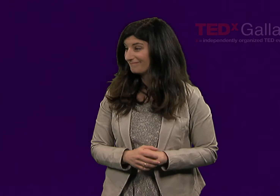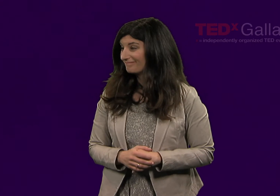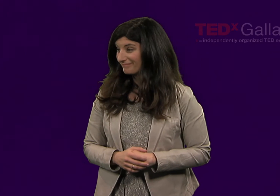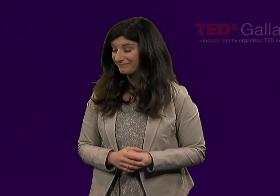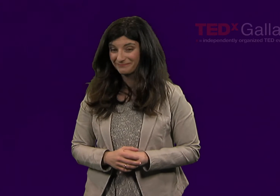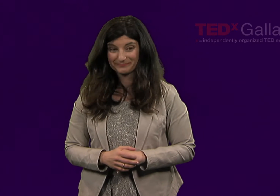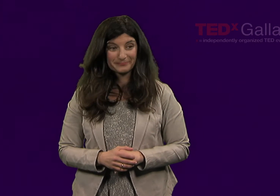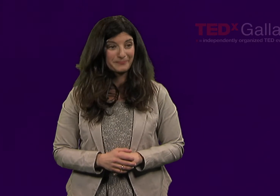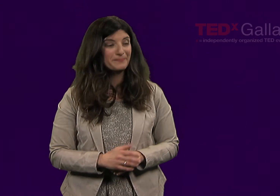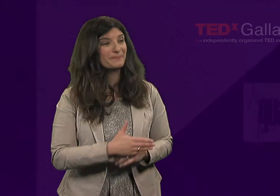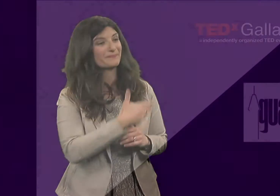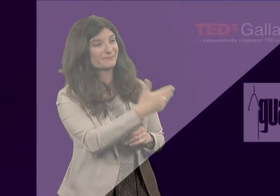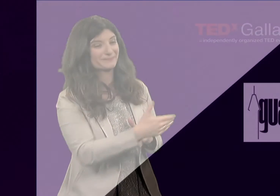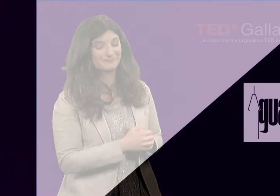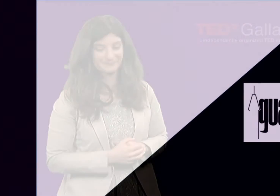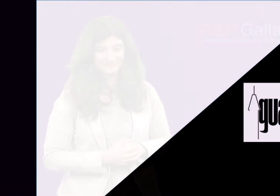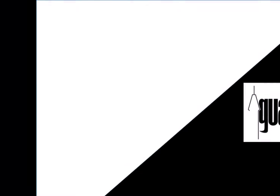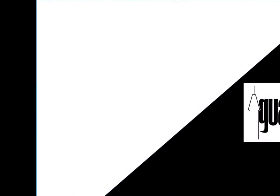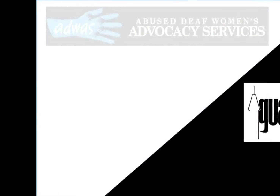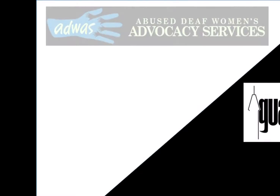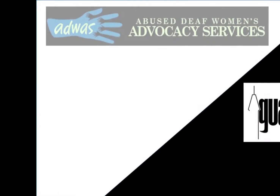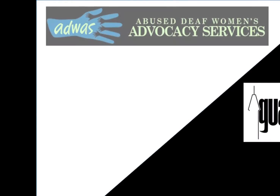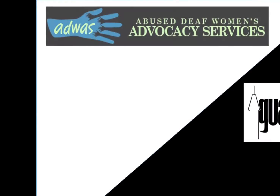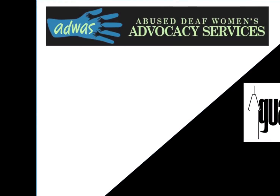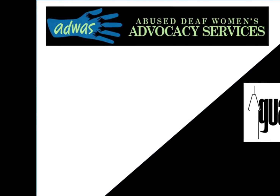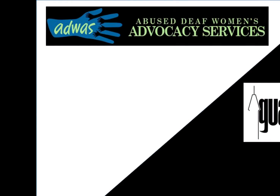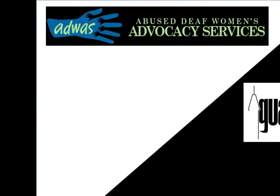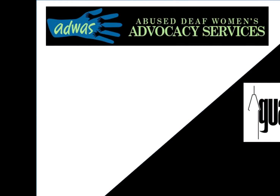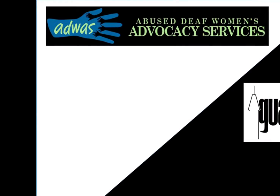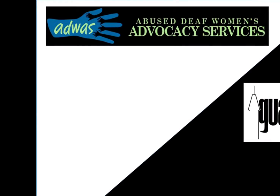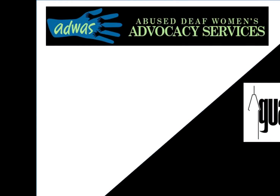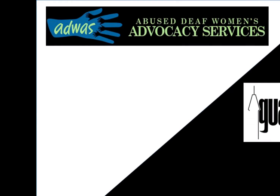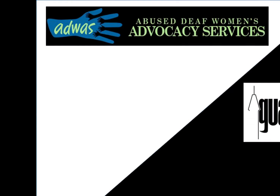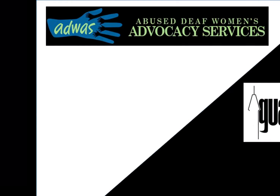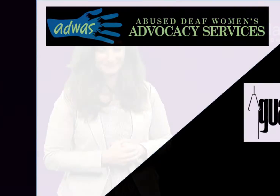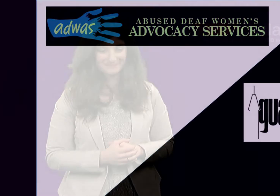for beginning this entire effort. ADWAS, Abused Deaf Women's Advocacy Services